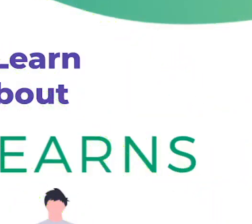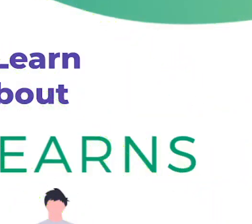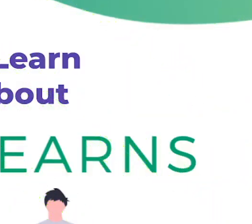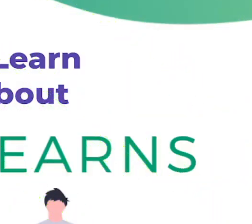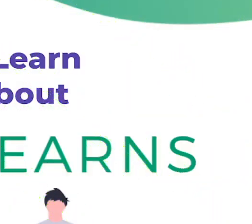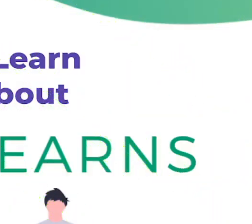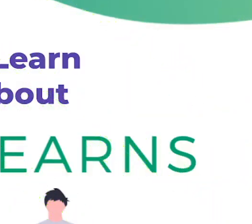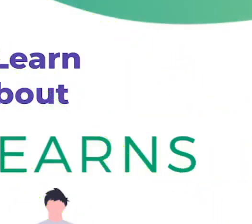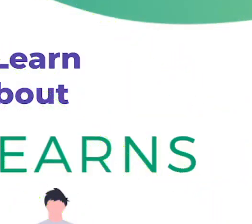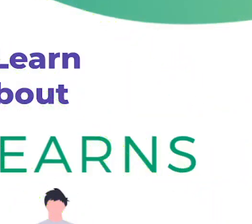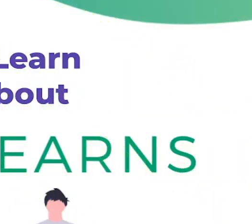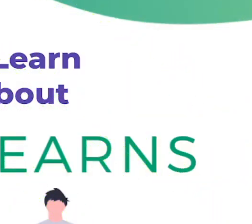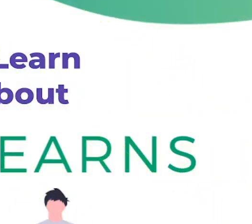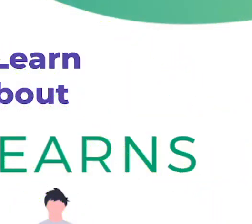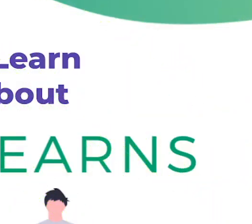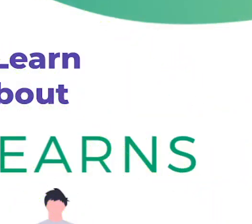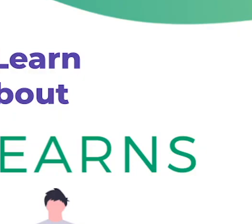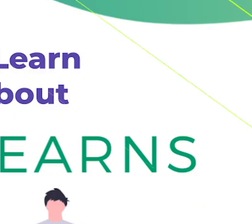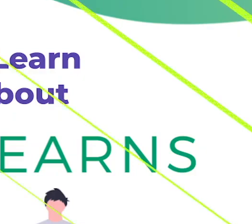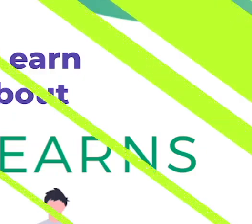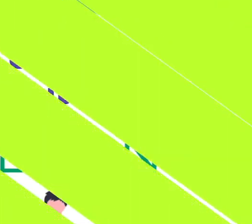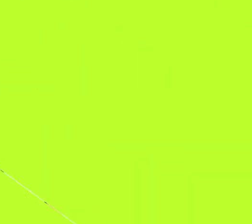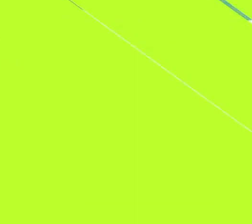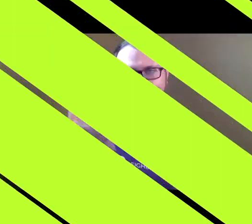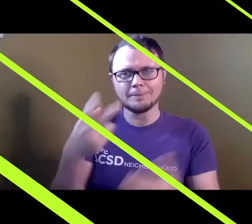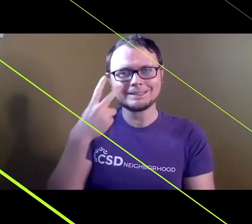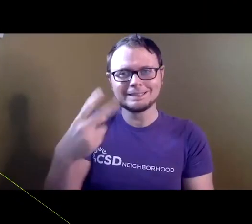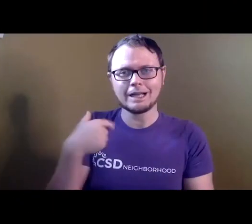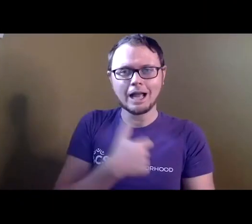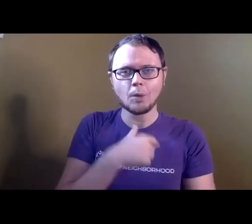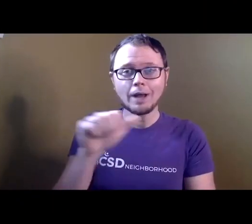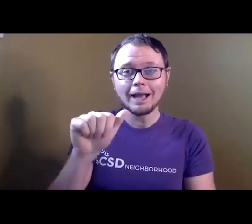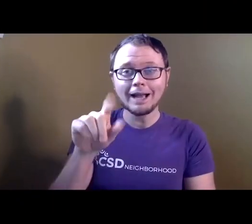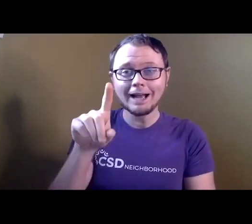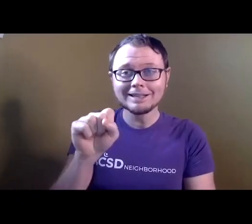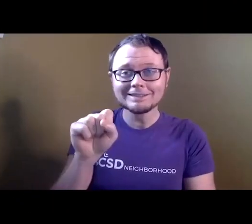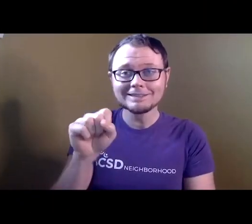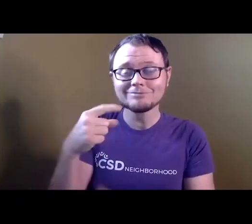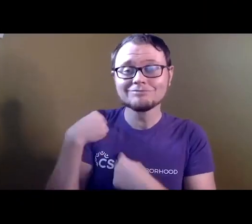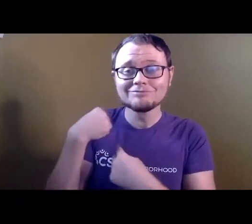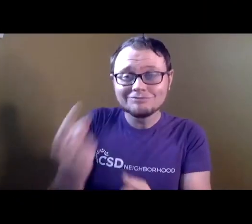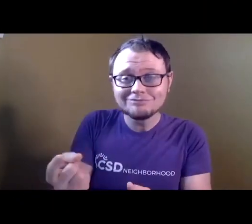CSD Learns is helping to make this happen and I would like to talk a little bit about ourselves today.